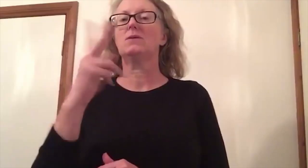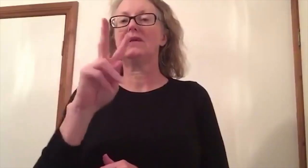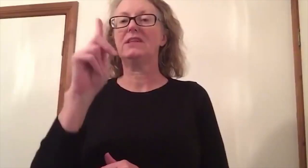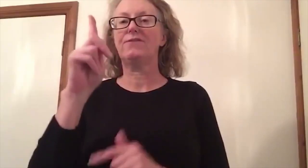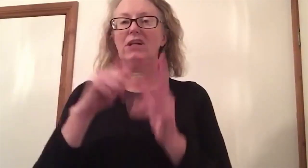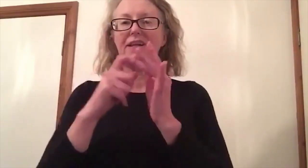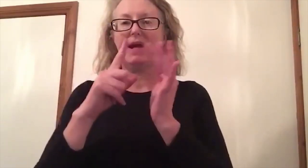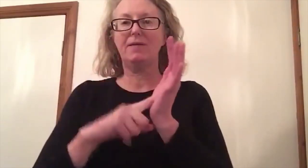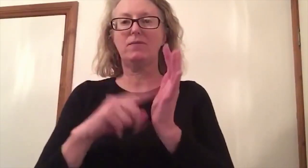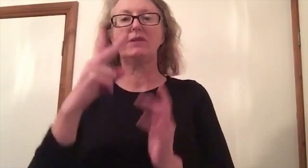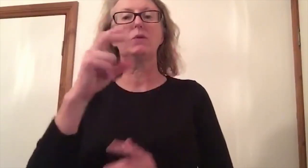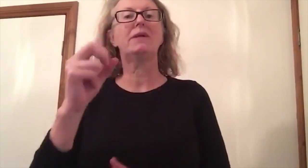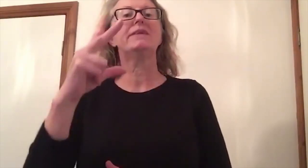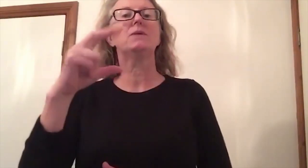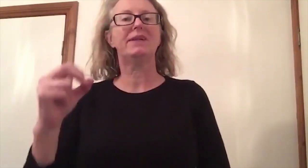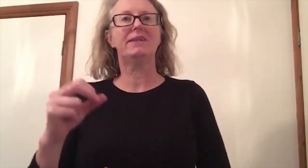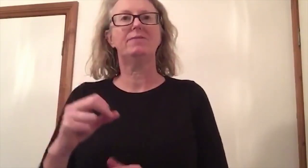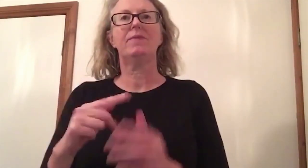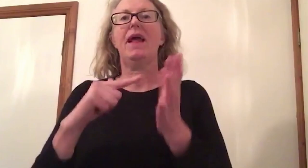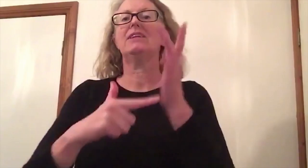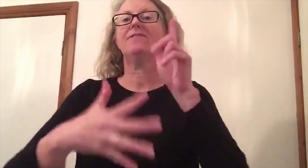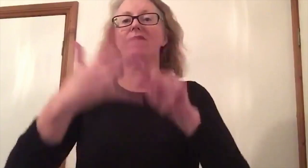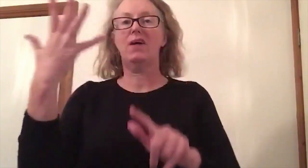21st April 2020, 5pm.